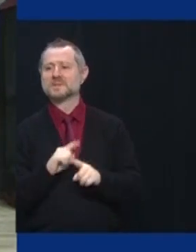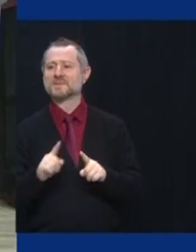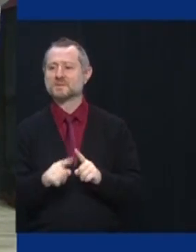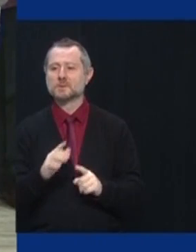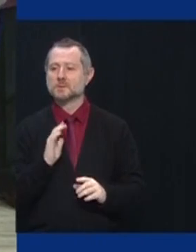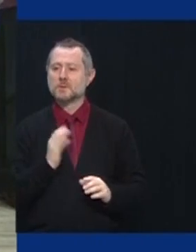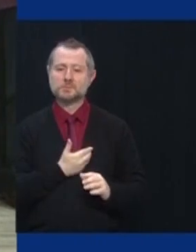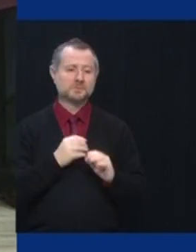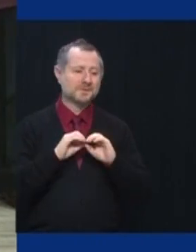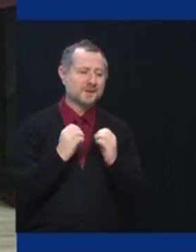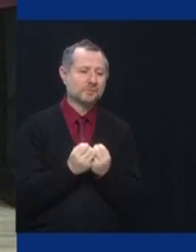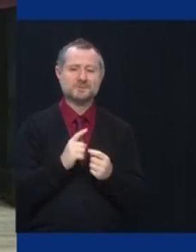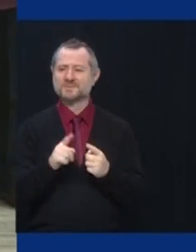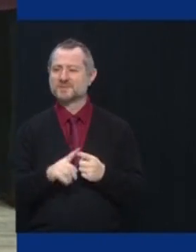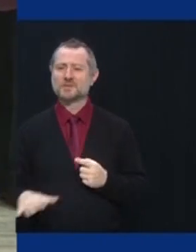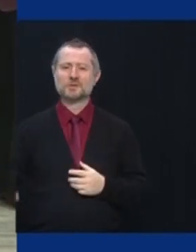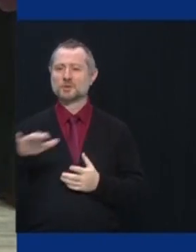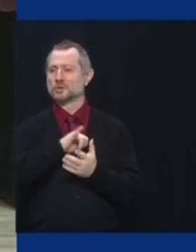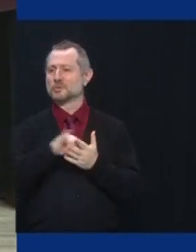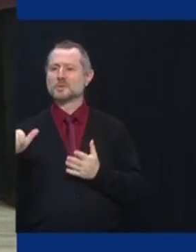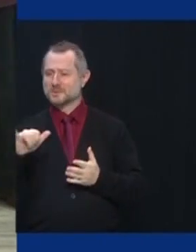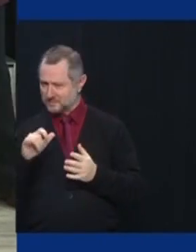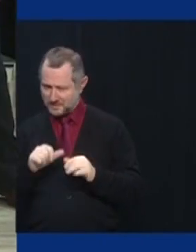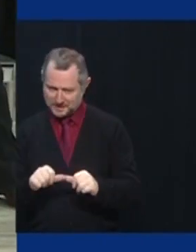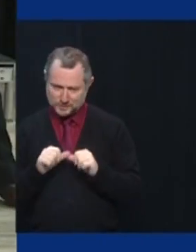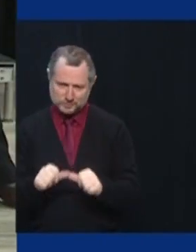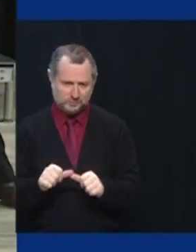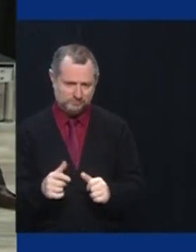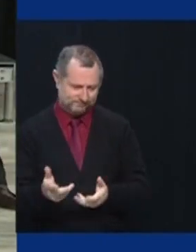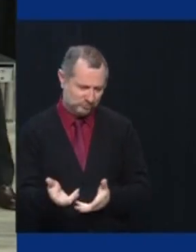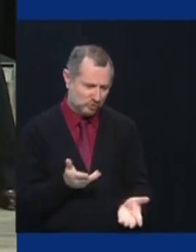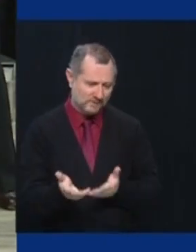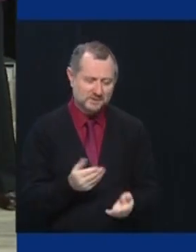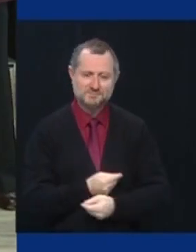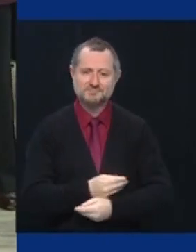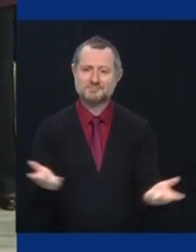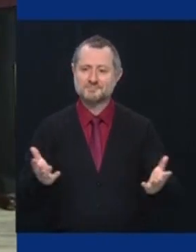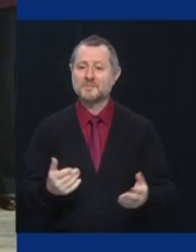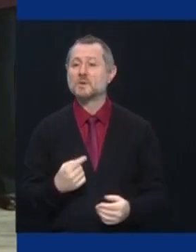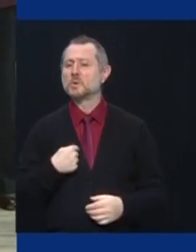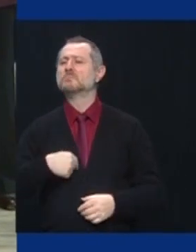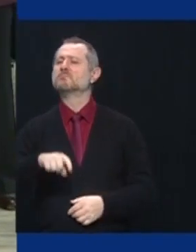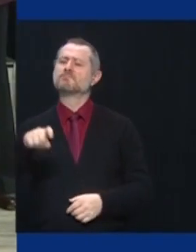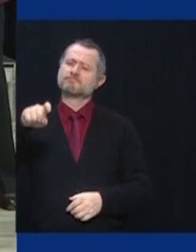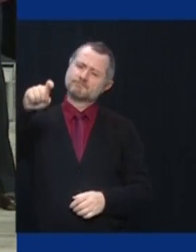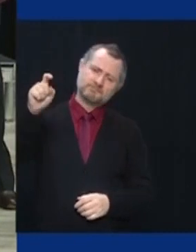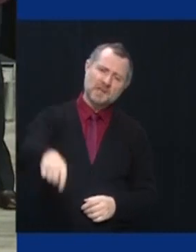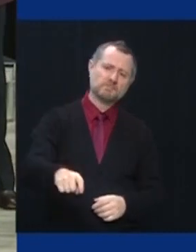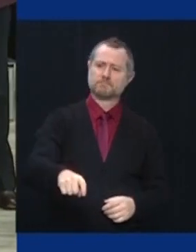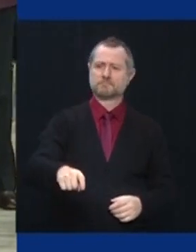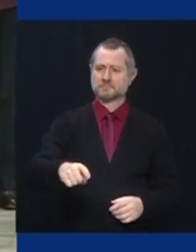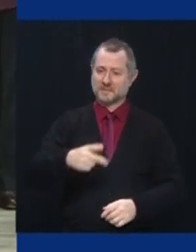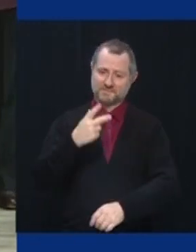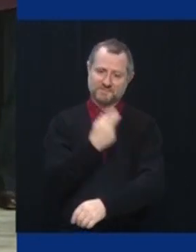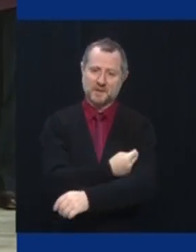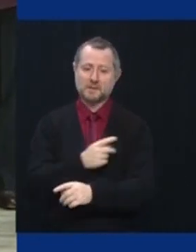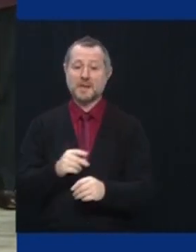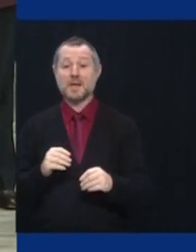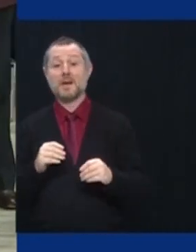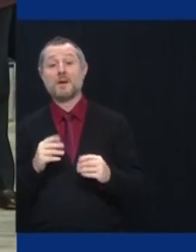OPENING TO NOT FOR PROFIT WORKERS ON THE FRONT LINES WILL ALLOW HARDWORKING ORGANIZATIONS